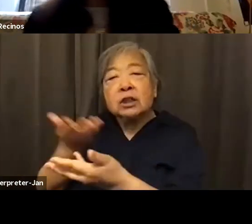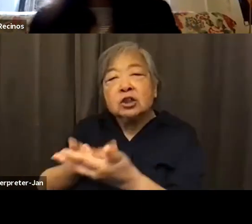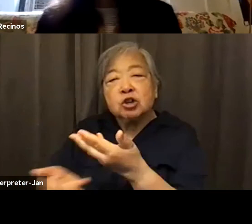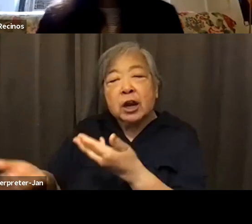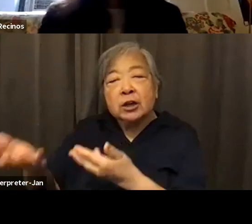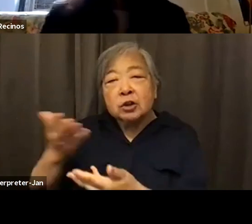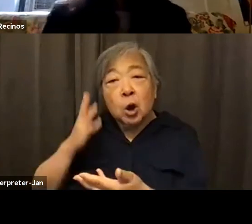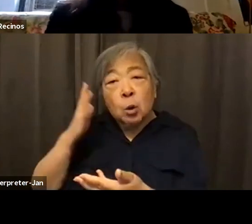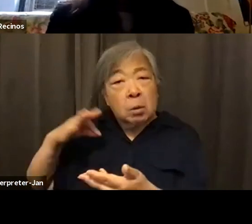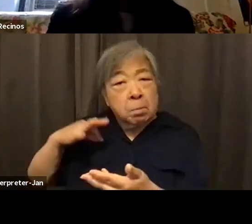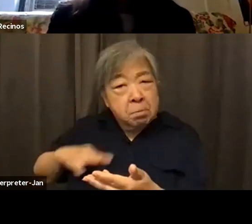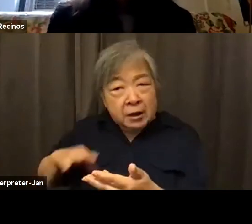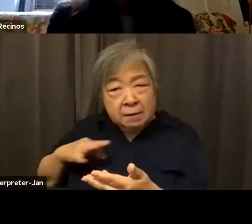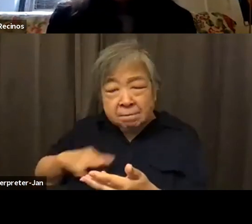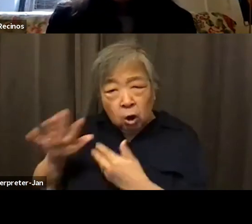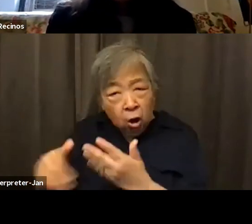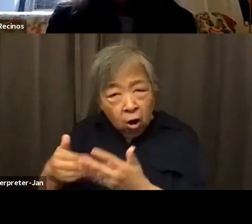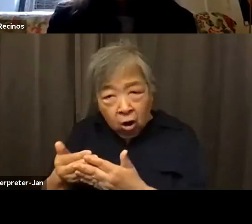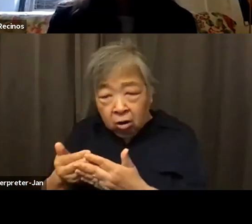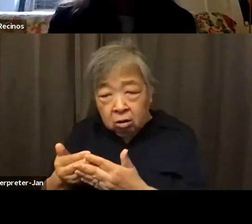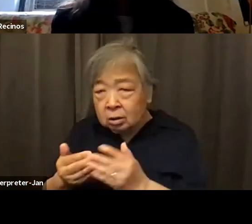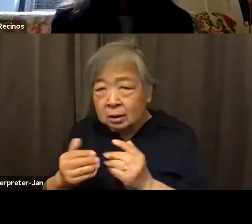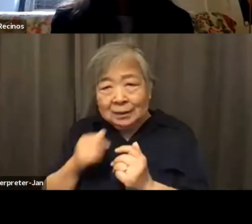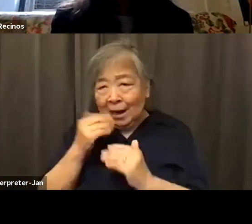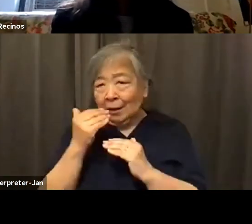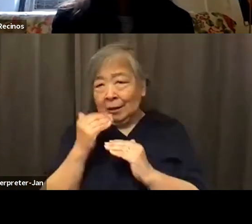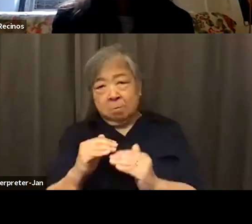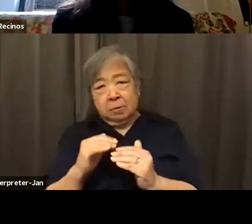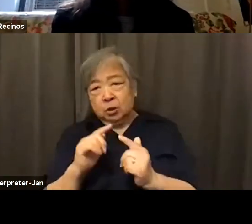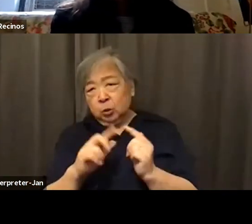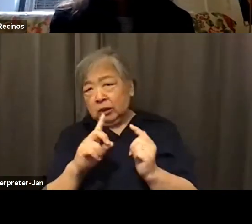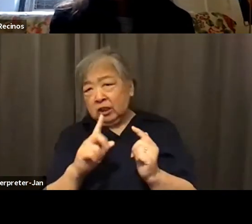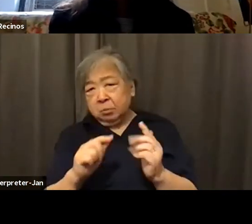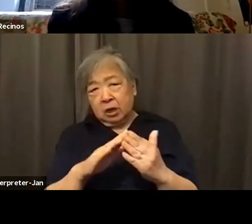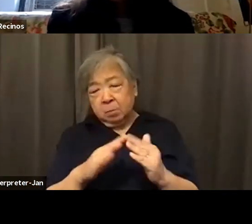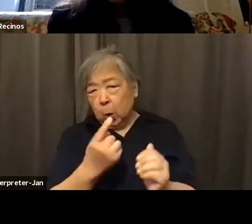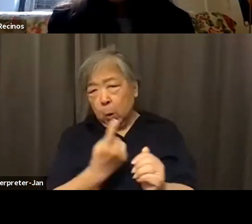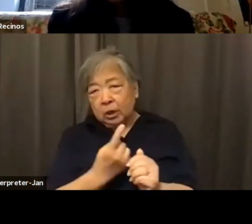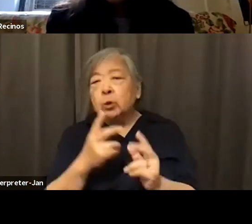all, and it's not just for just the disability community, but it will benefit all so I would